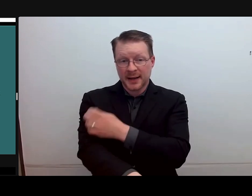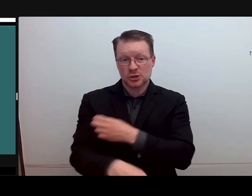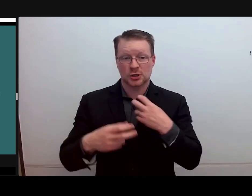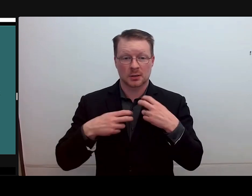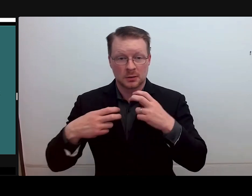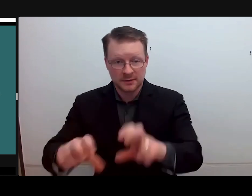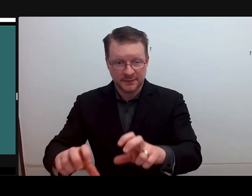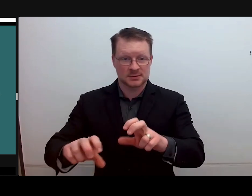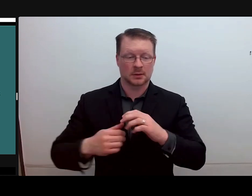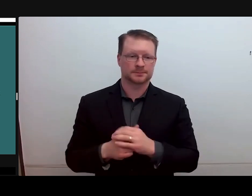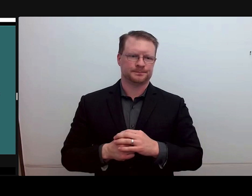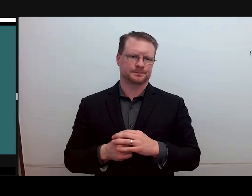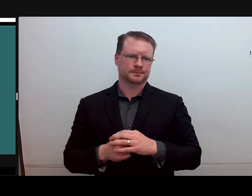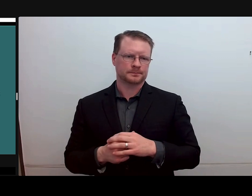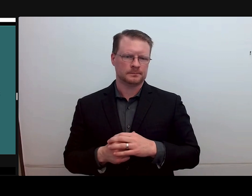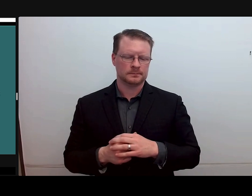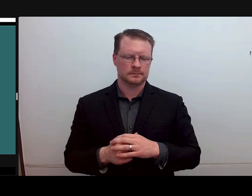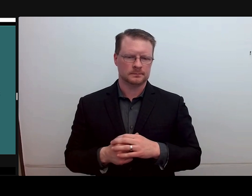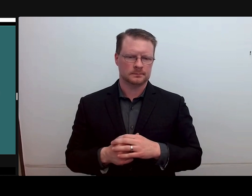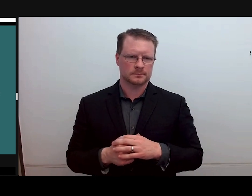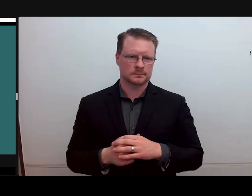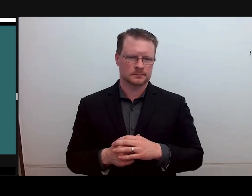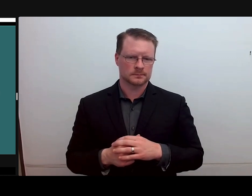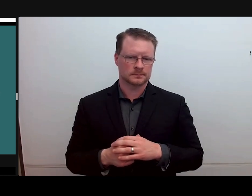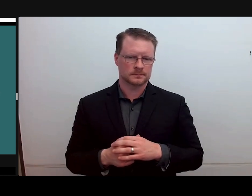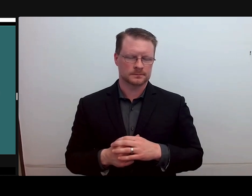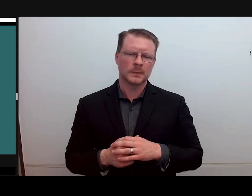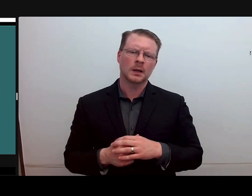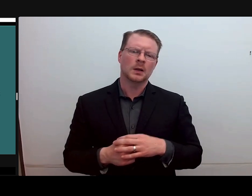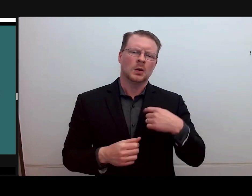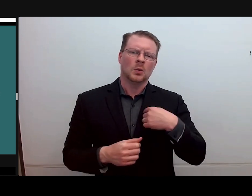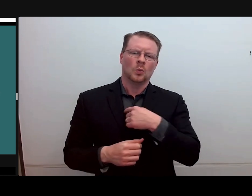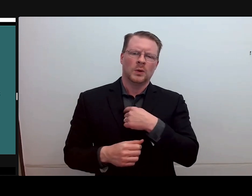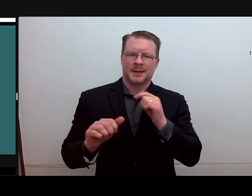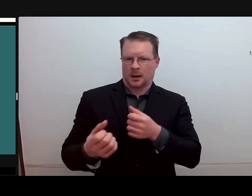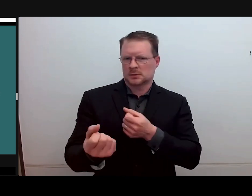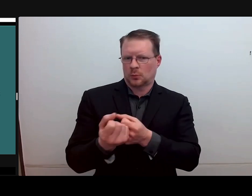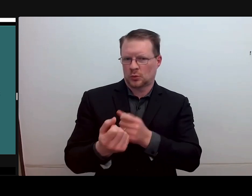how to develop those skills. The time investment and the energy investment that that takes is incredible.